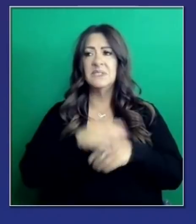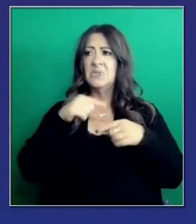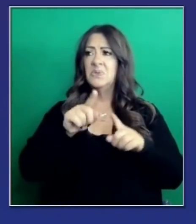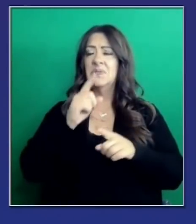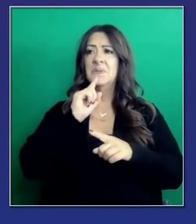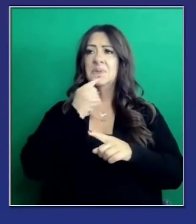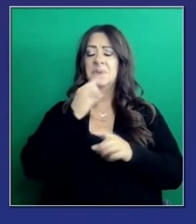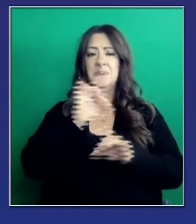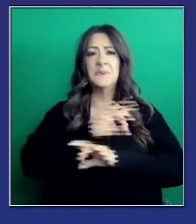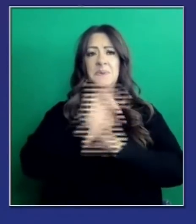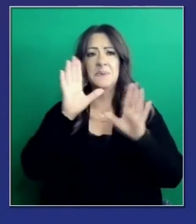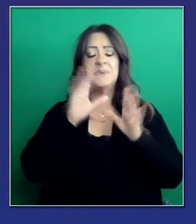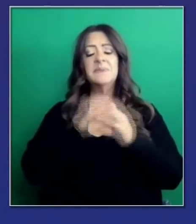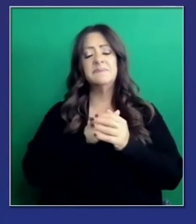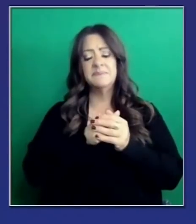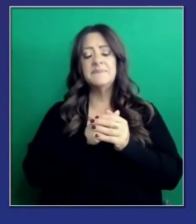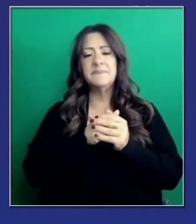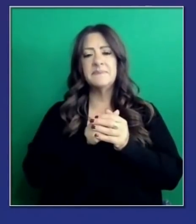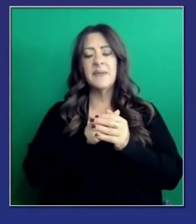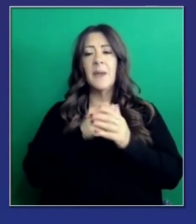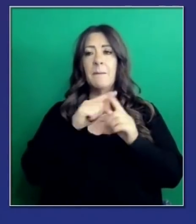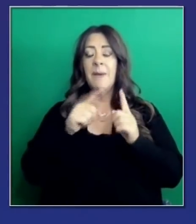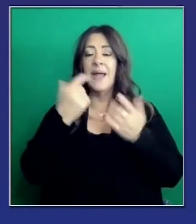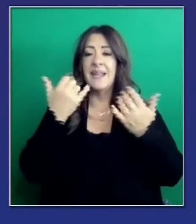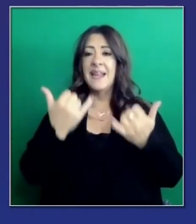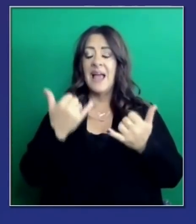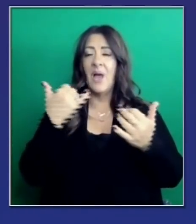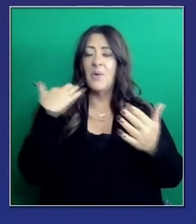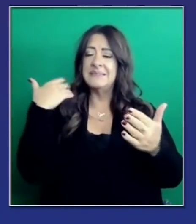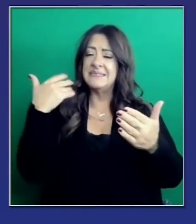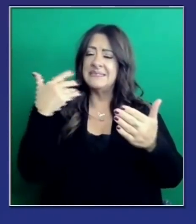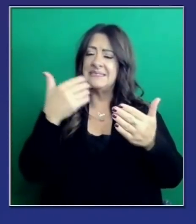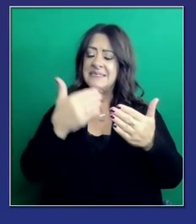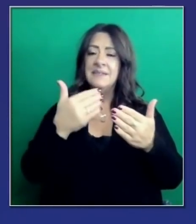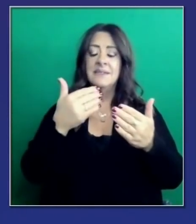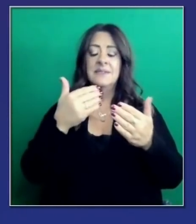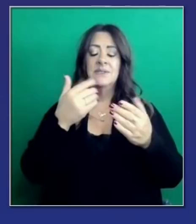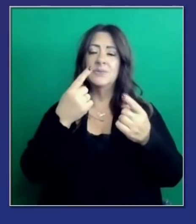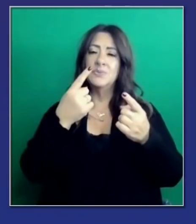MORE SO NOW THAN EVER. WE HAVE BATTLED OUR WAY THROUGH THE MOST CHALLENGING SURGE AND NOW WE